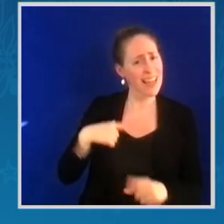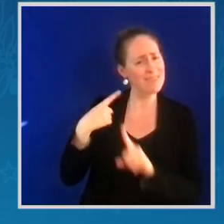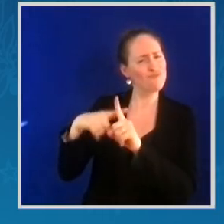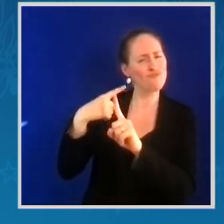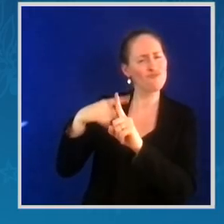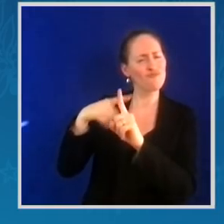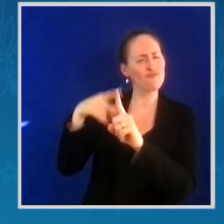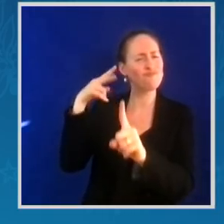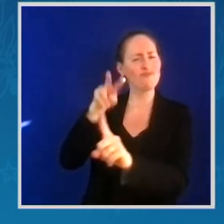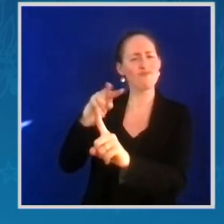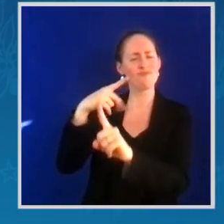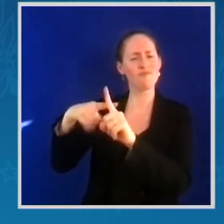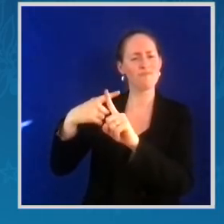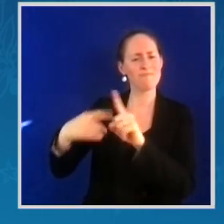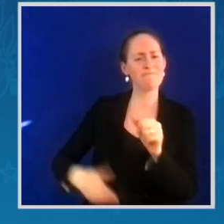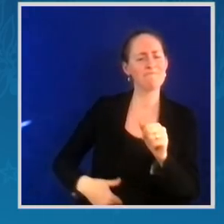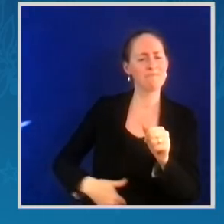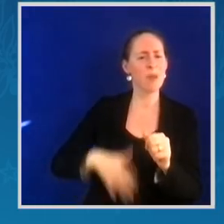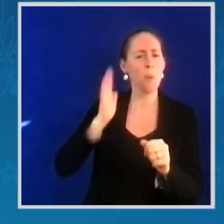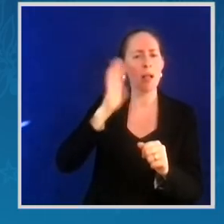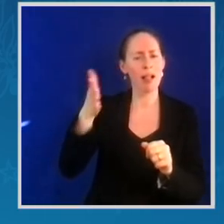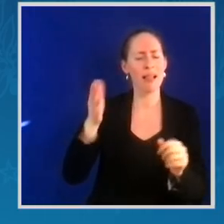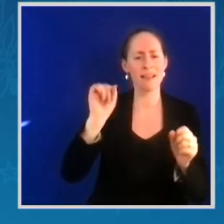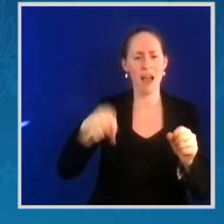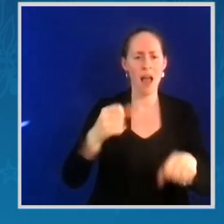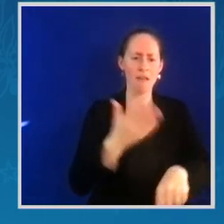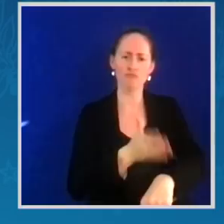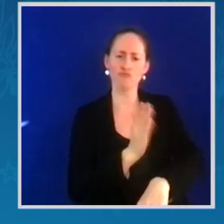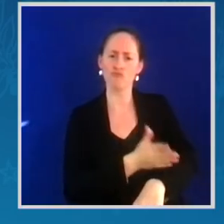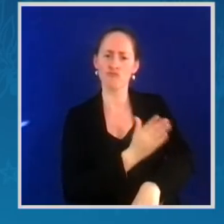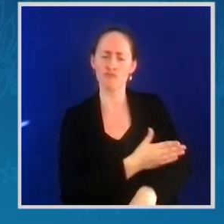I also believe that if we see the capacity of the people,